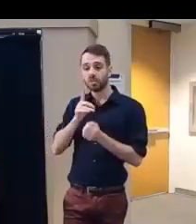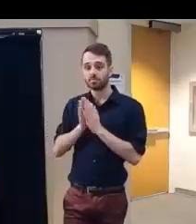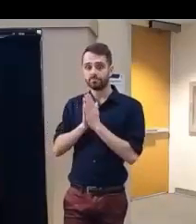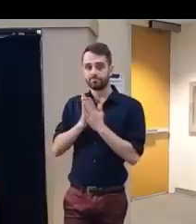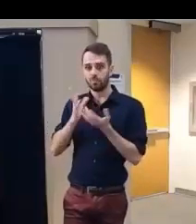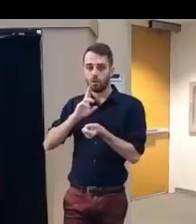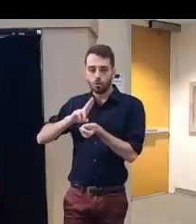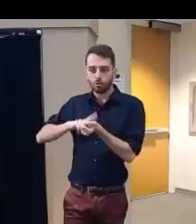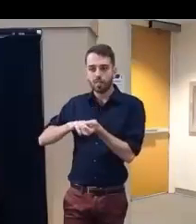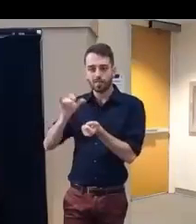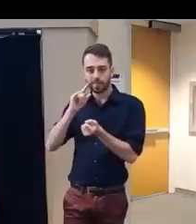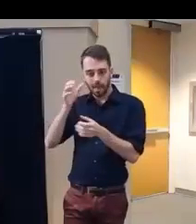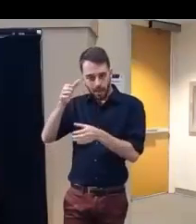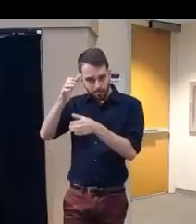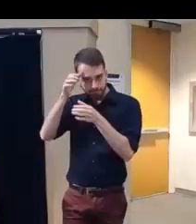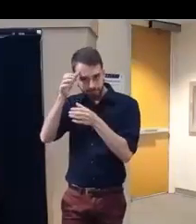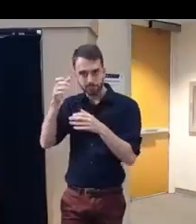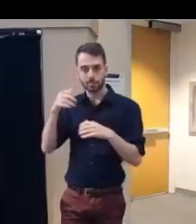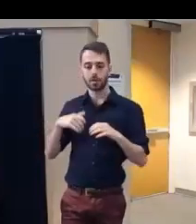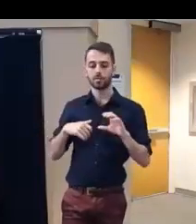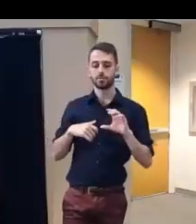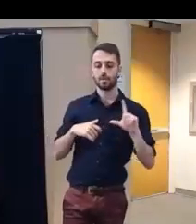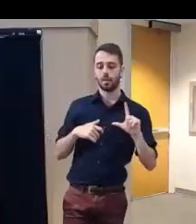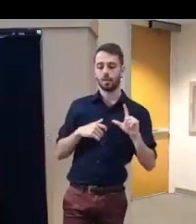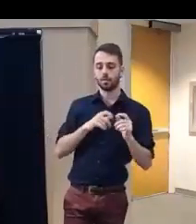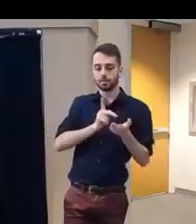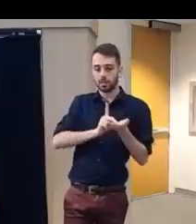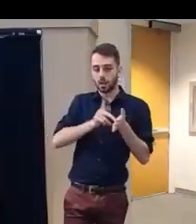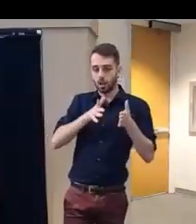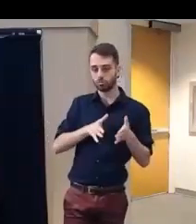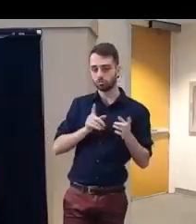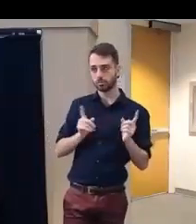opportunity for the seal psychiatrist to listen to also observe the team Dynamic